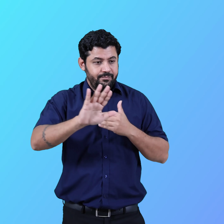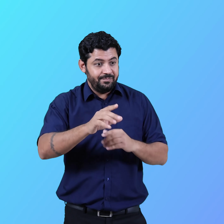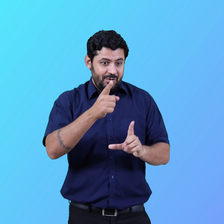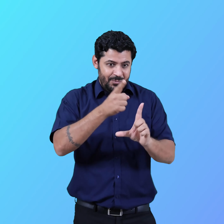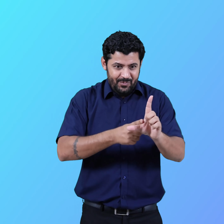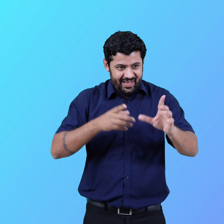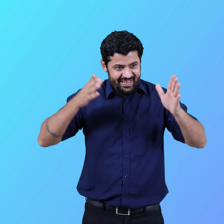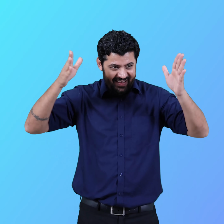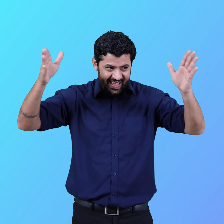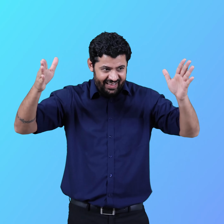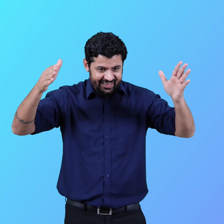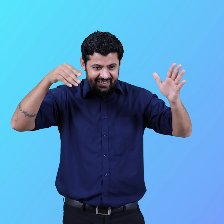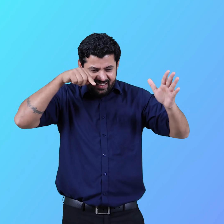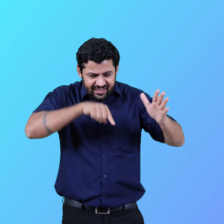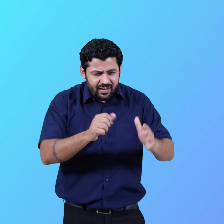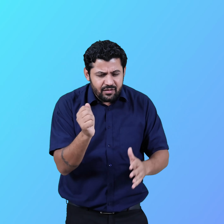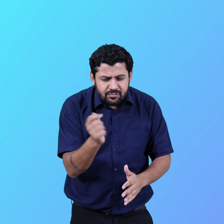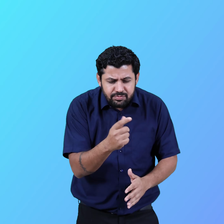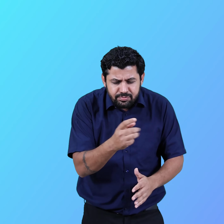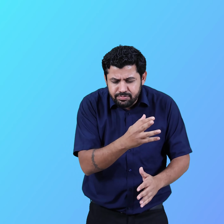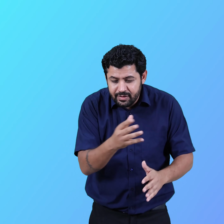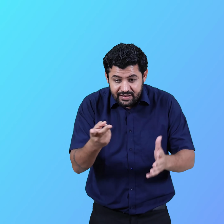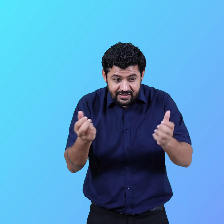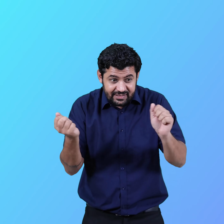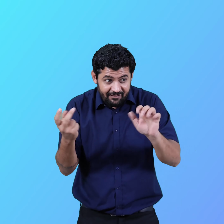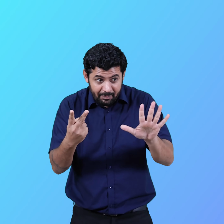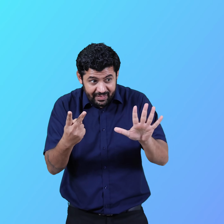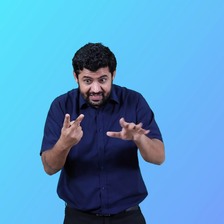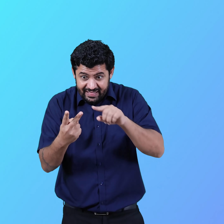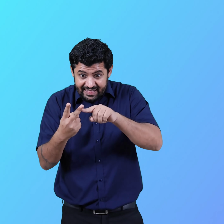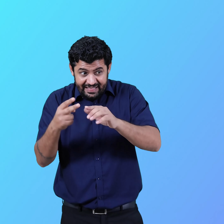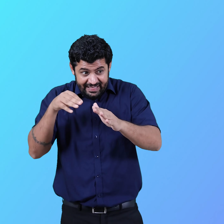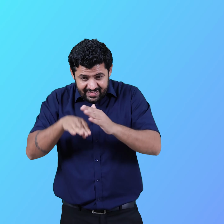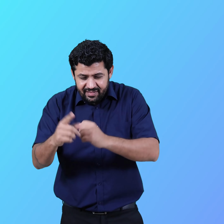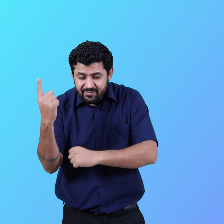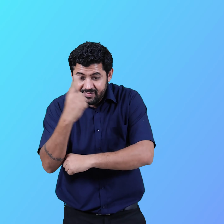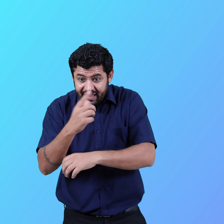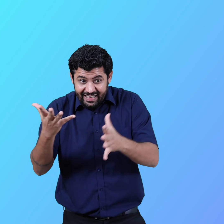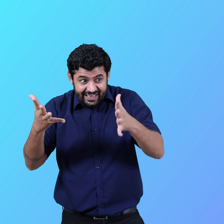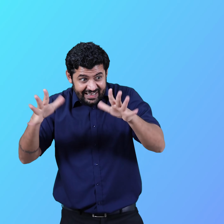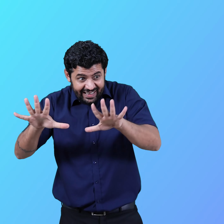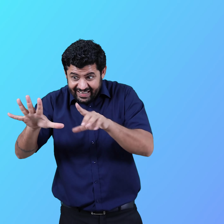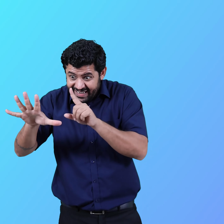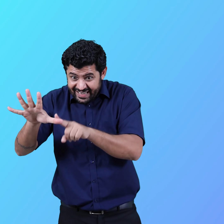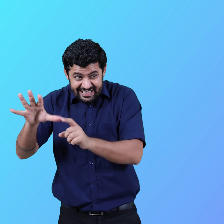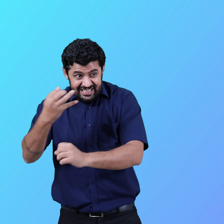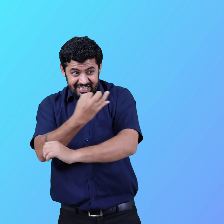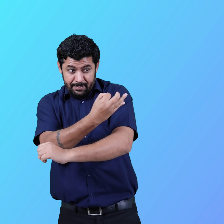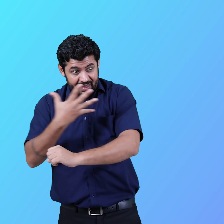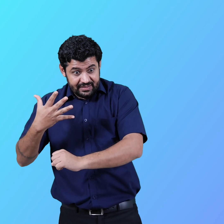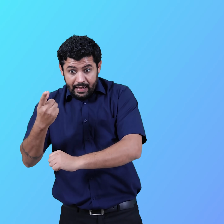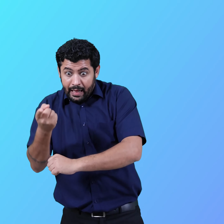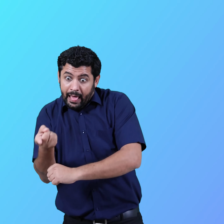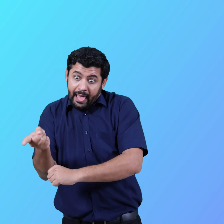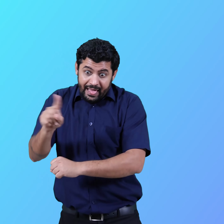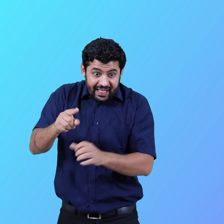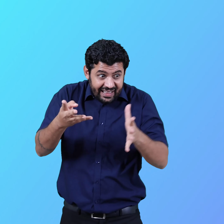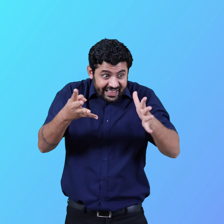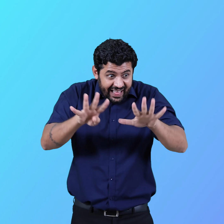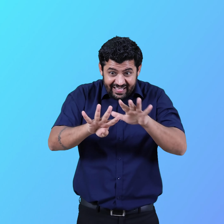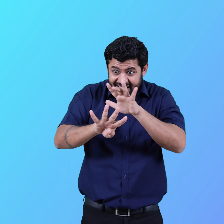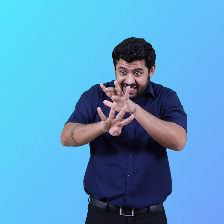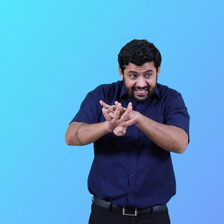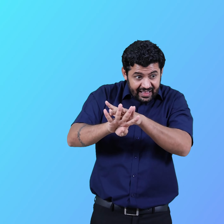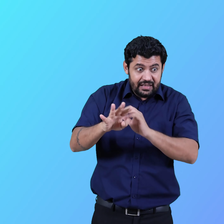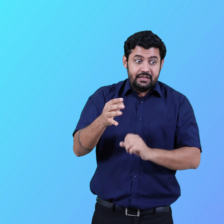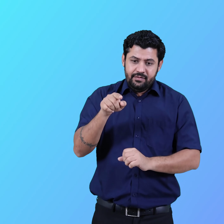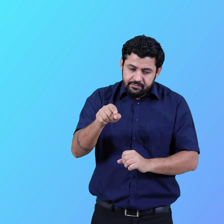It will be a special day of rest for you. You must not eat anything. You will start this special day of rest on the evening following the ninth day of the month.